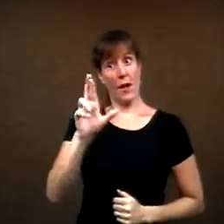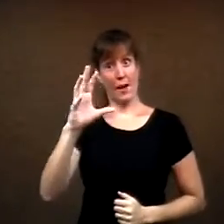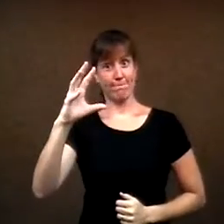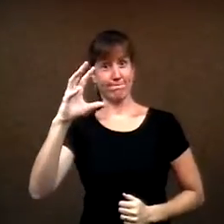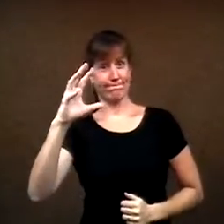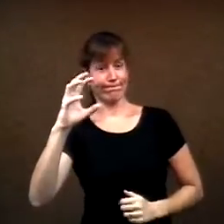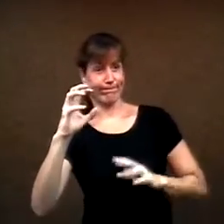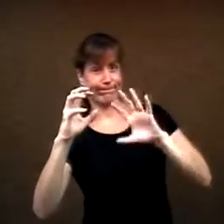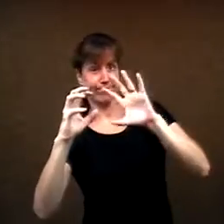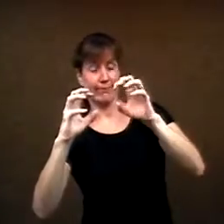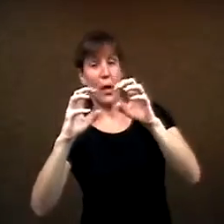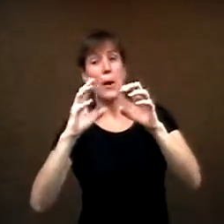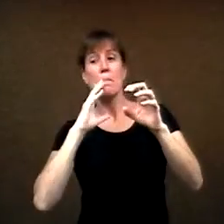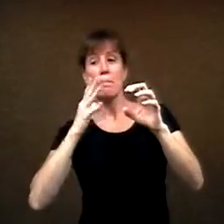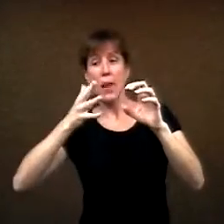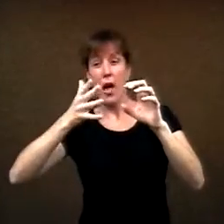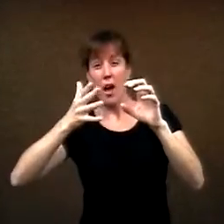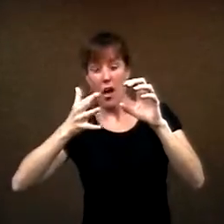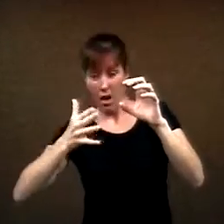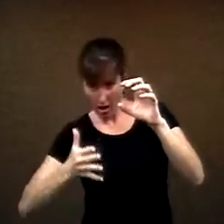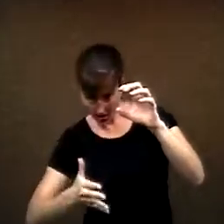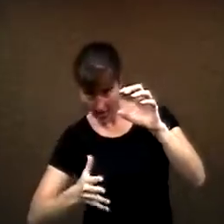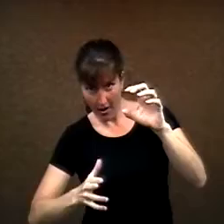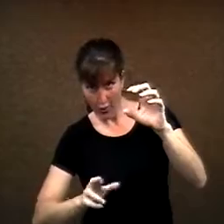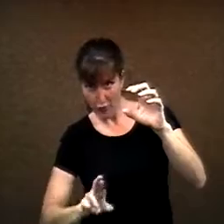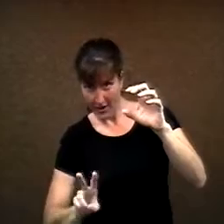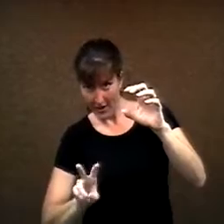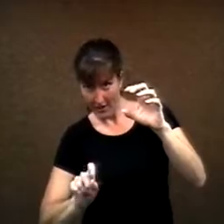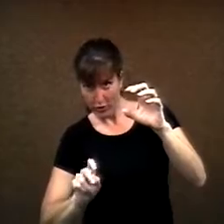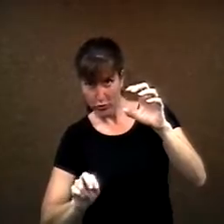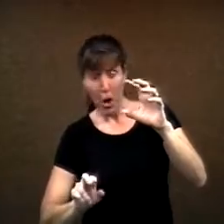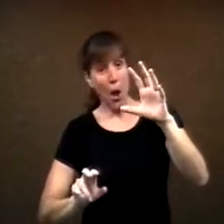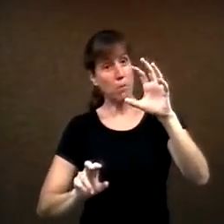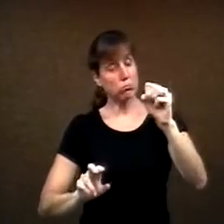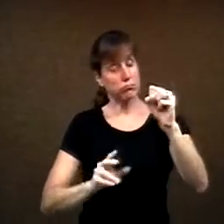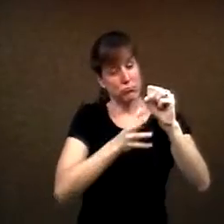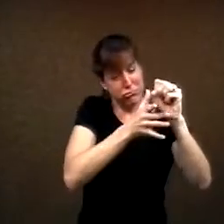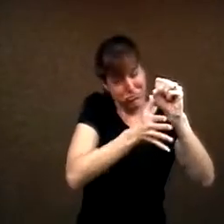into the right ventricle. When the *left* atrium contracts, it forces blood into the left ventricle.